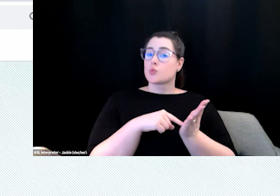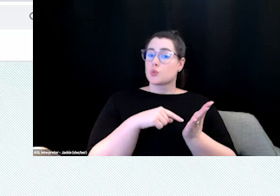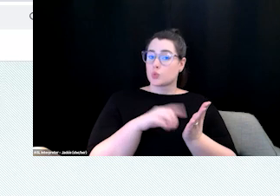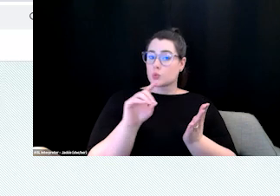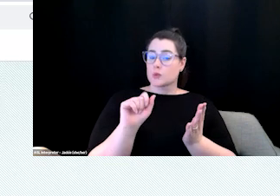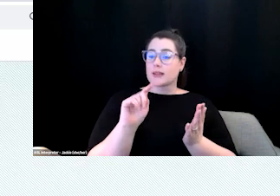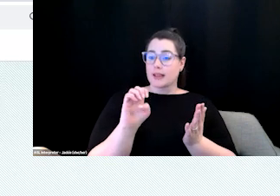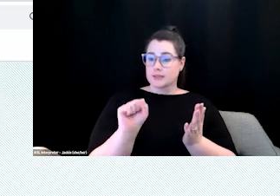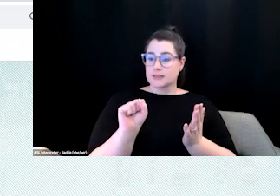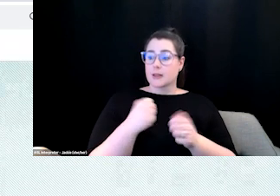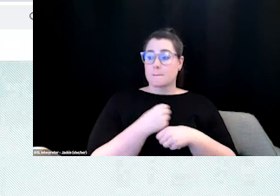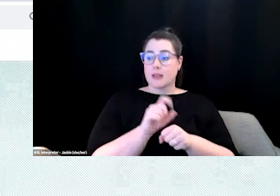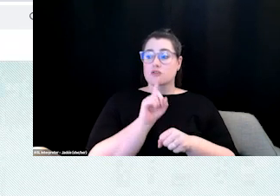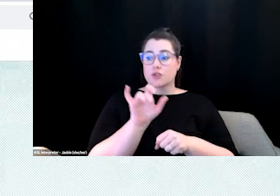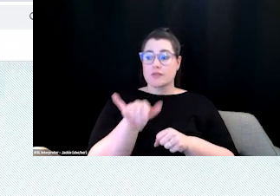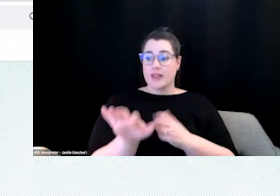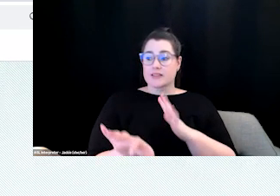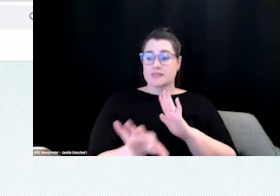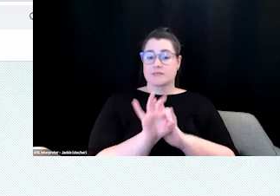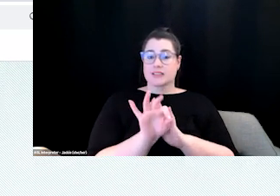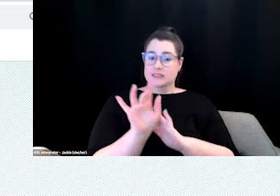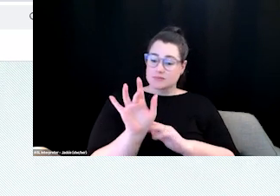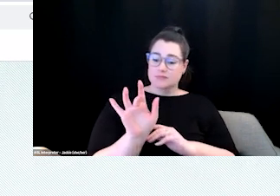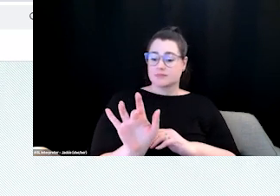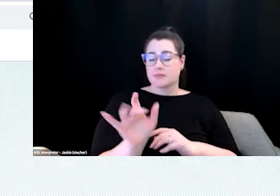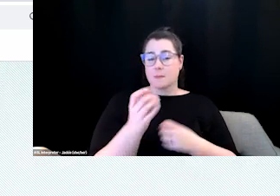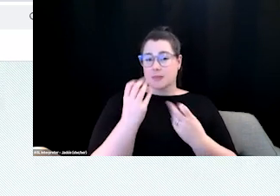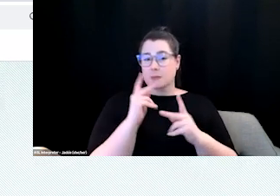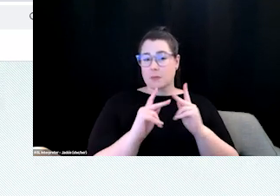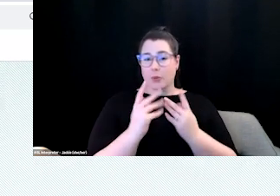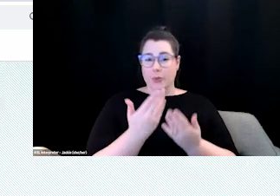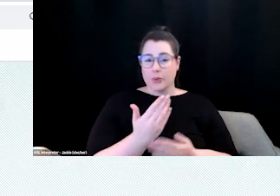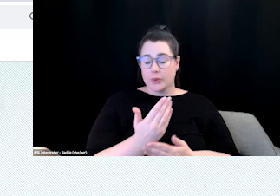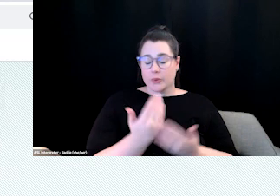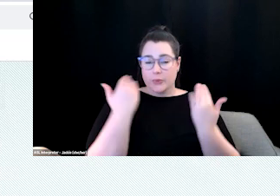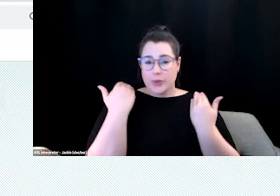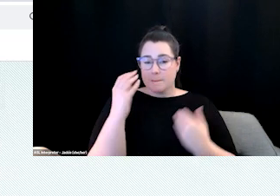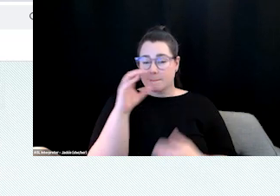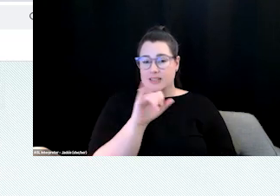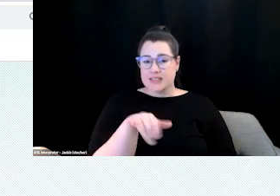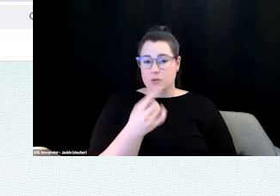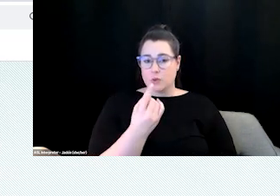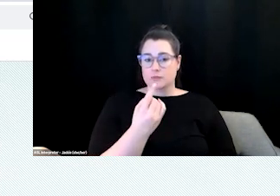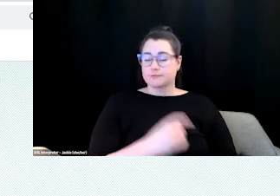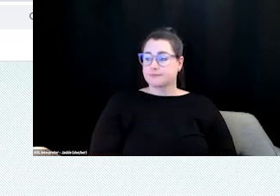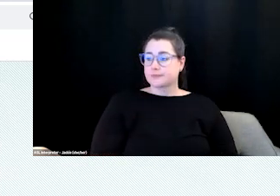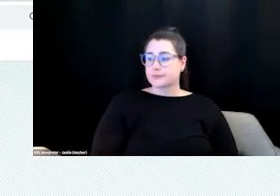A lot of times, people miss that. And then on the left-hand side is your Proposal Action. So this is all the things you can do with your proposal.